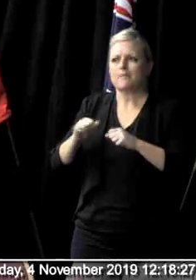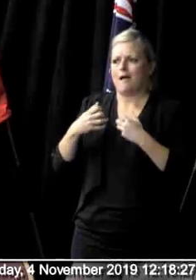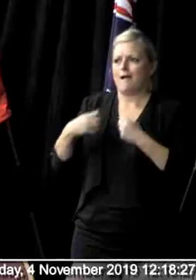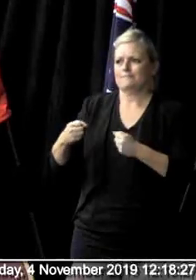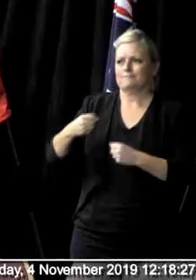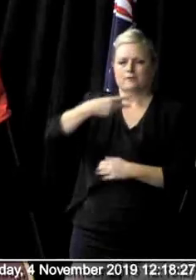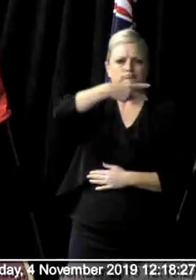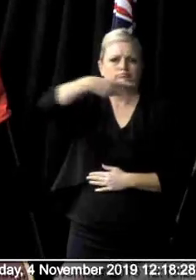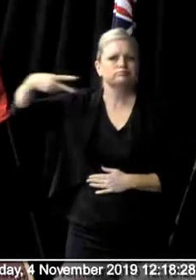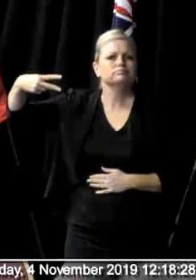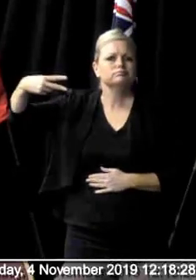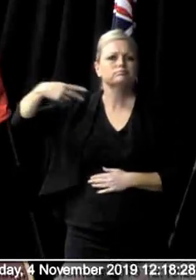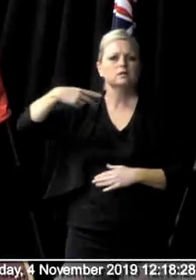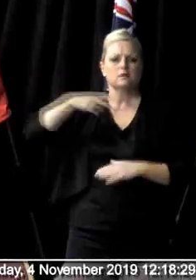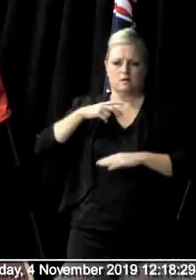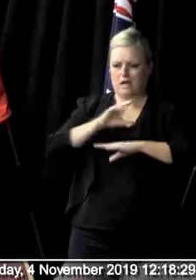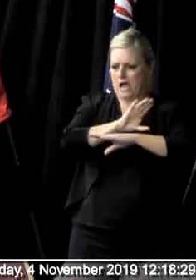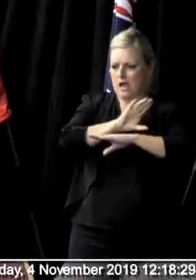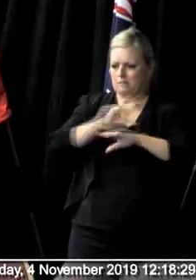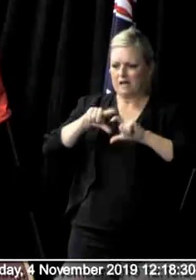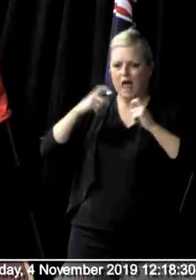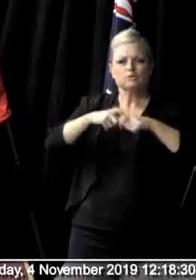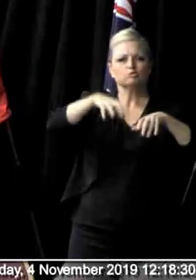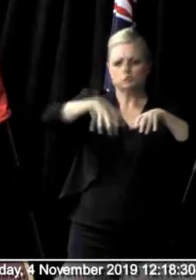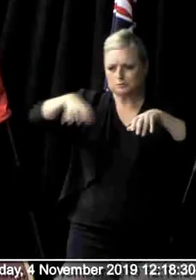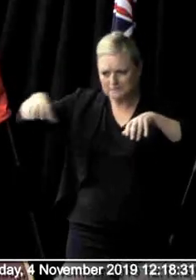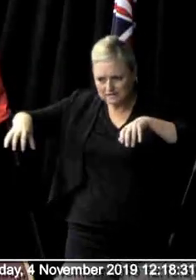like a high-set and a low set – a high-set framework